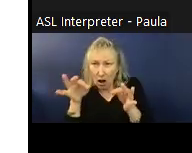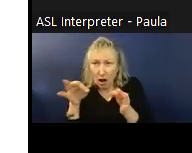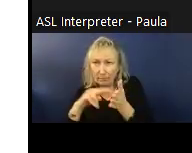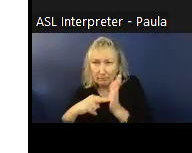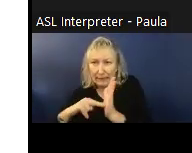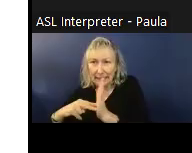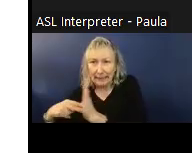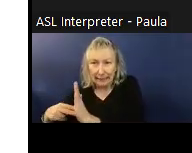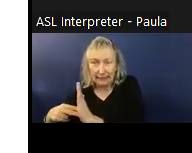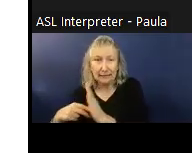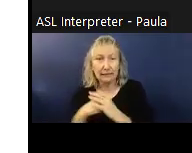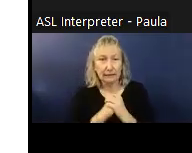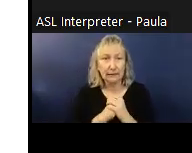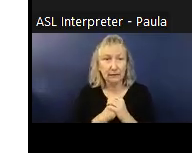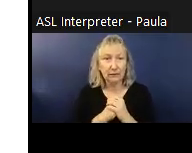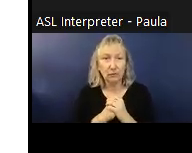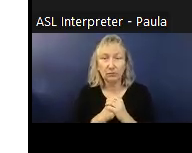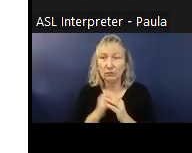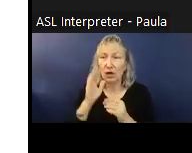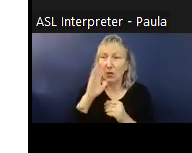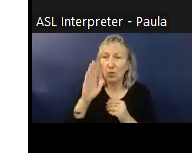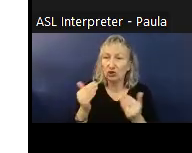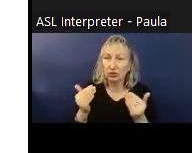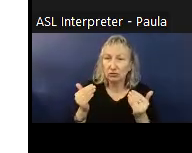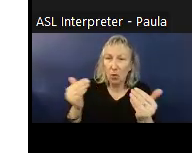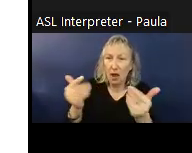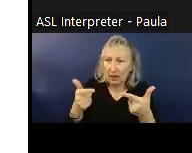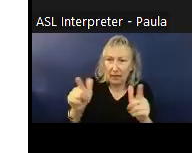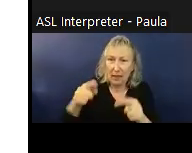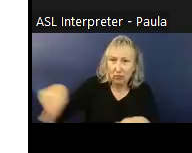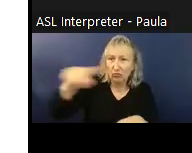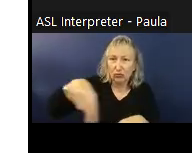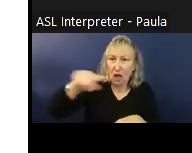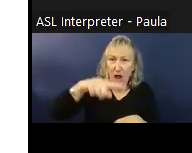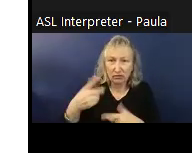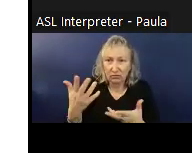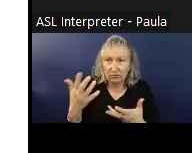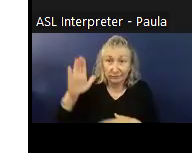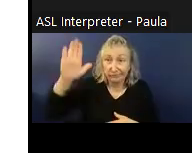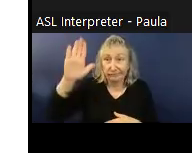So I'll just turn it over to RAC members. Anyone that would like to comment.